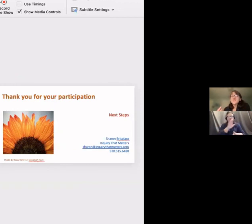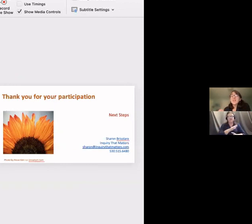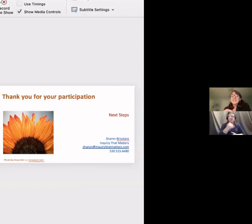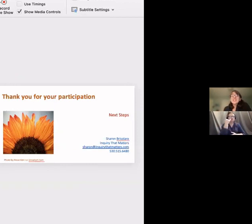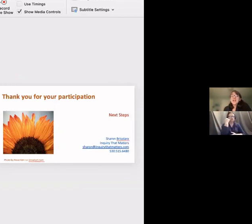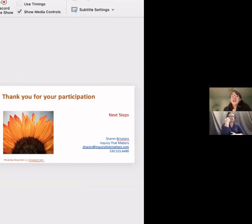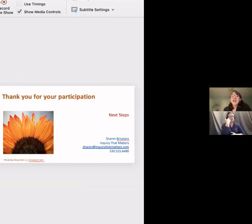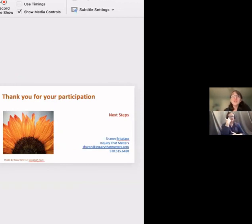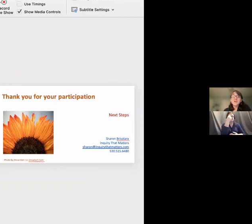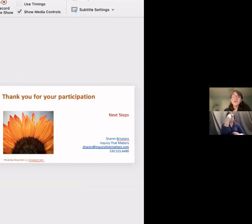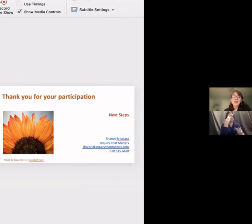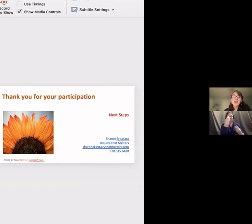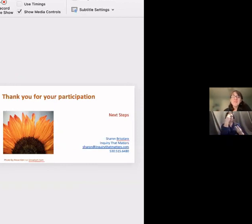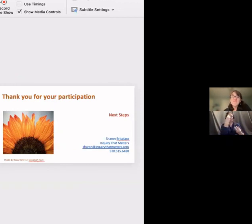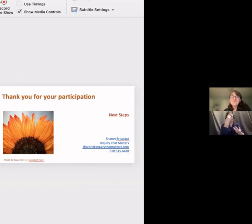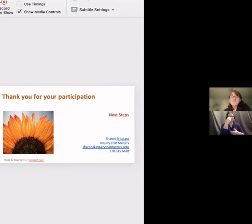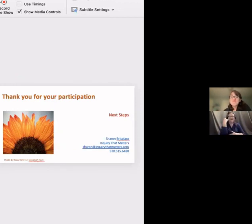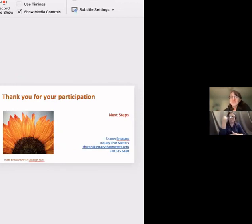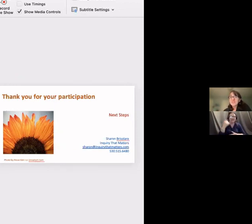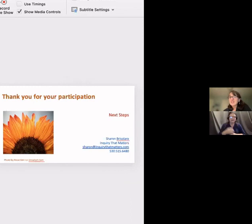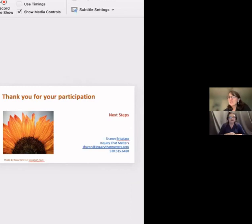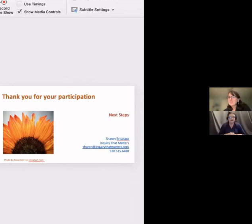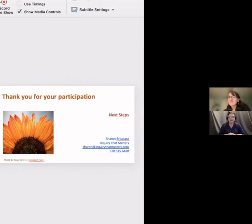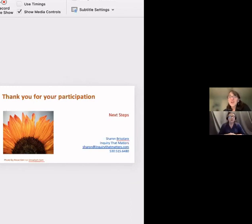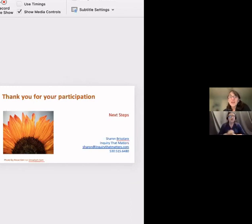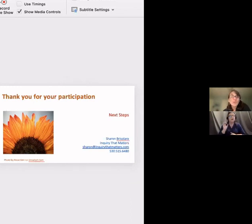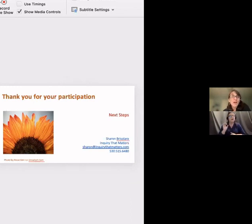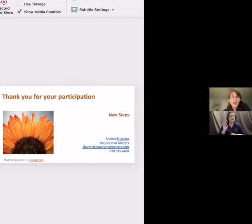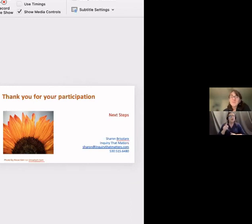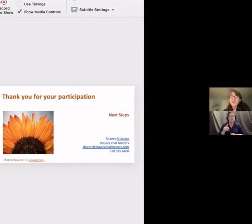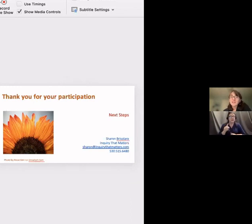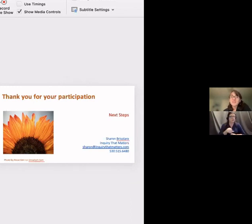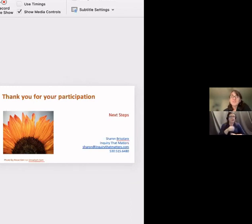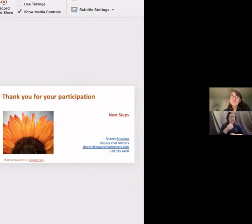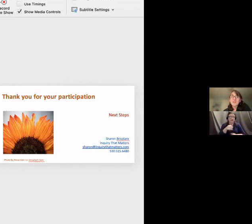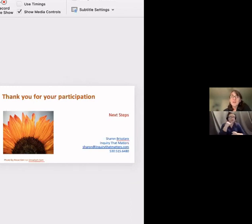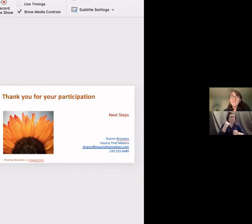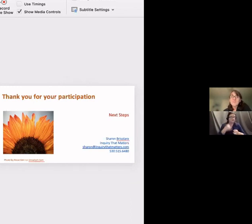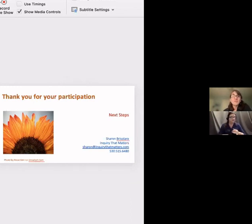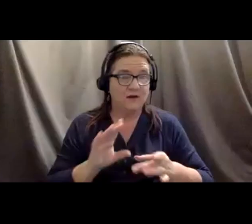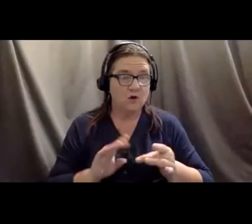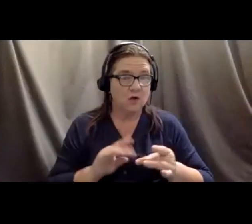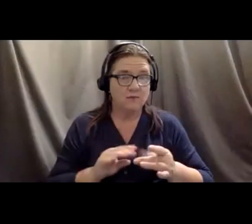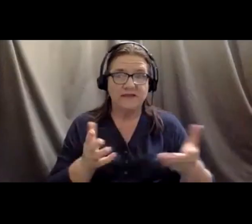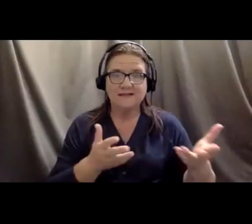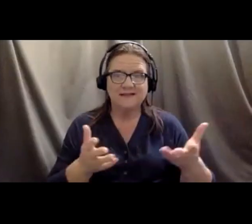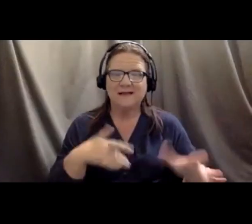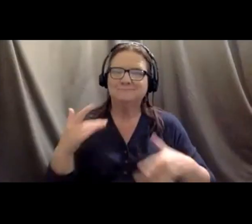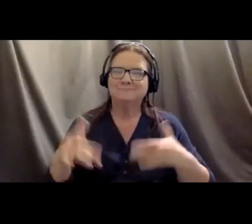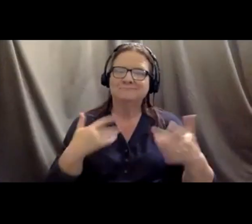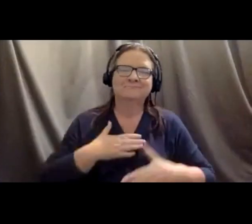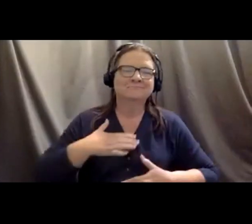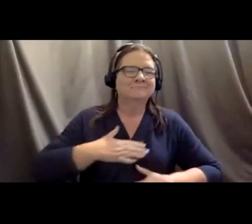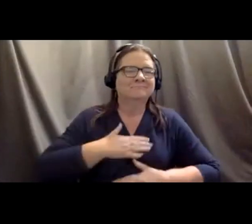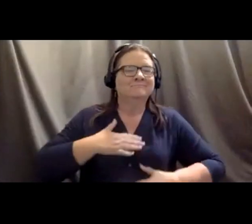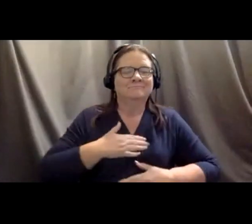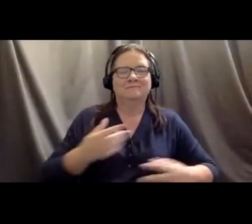Are there any other final comments? I'm so appreciative for you all coming today.